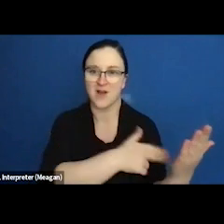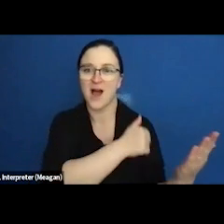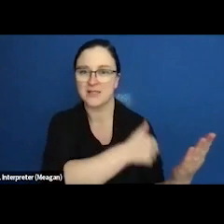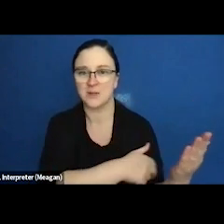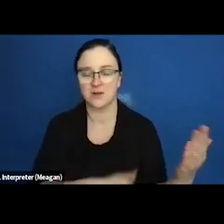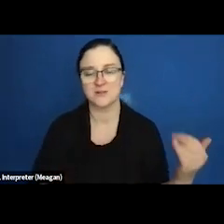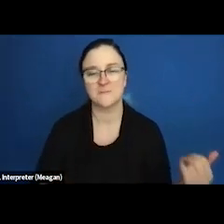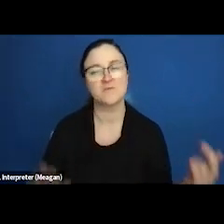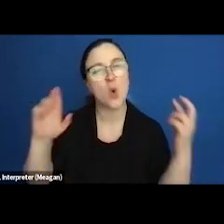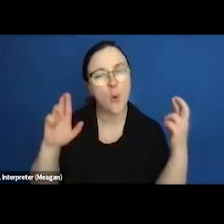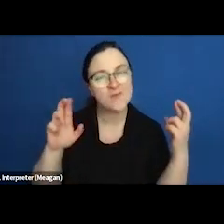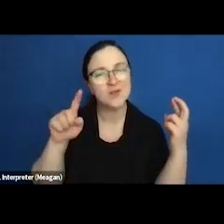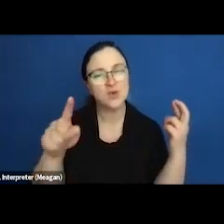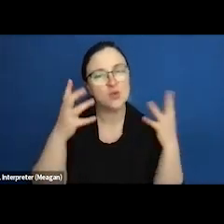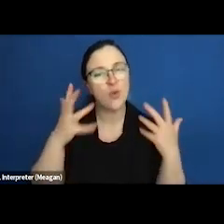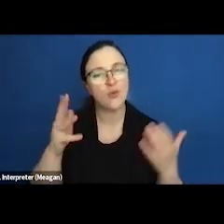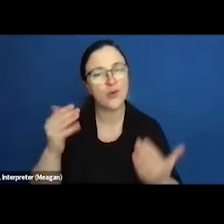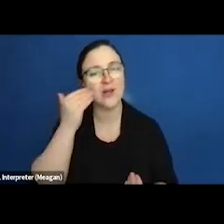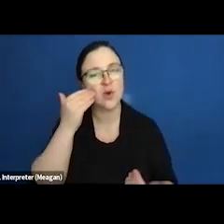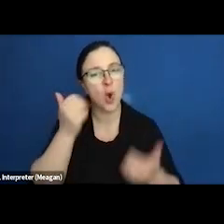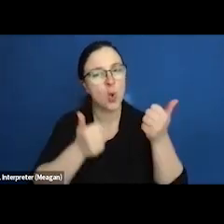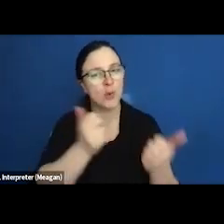Hopefully, you all know who those hospitals are.